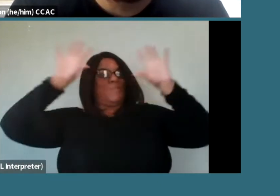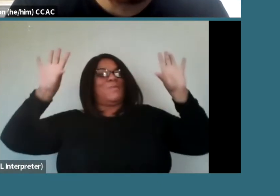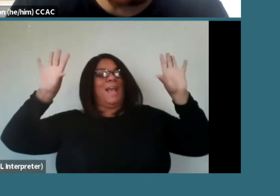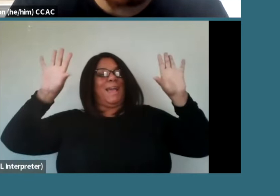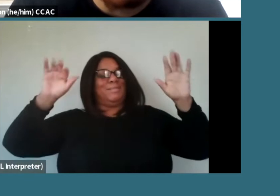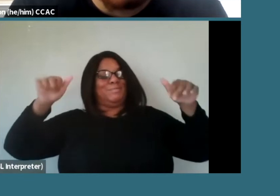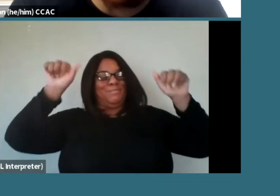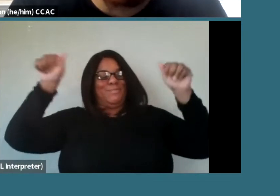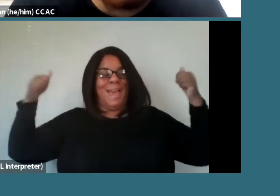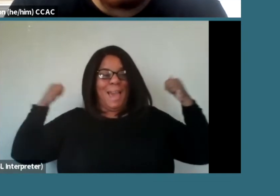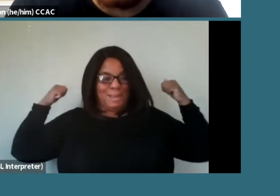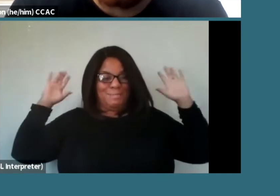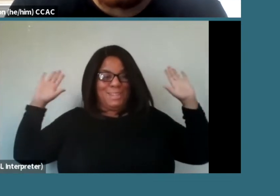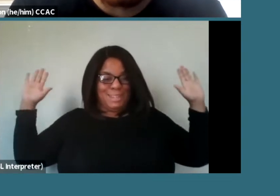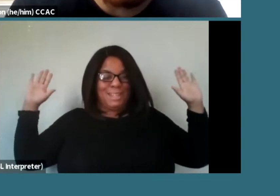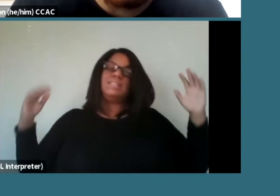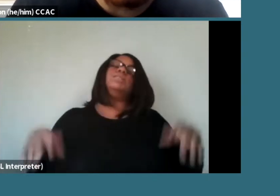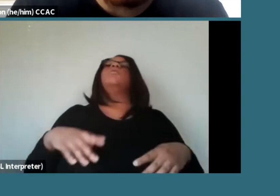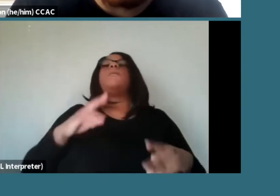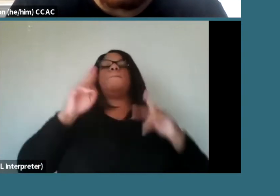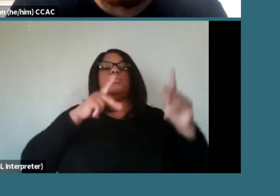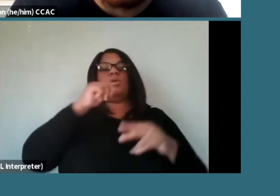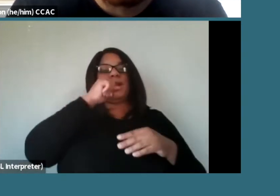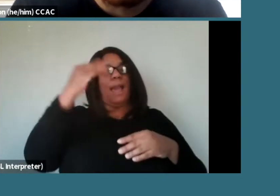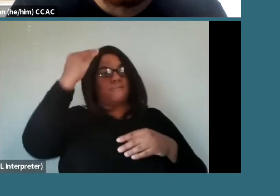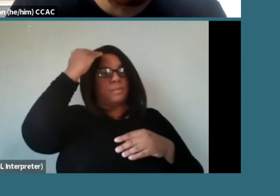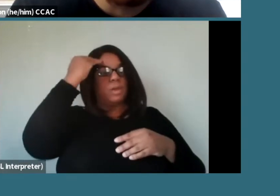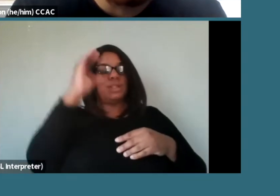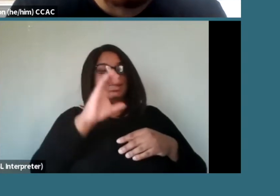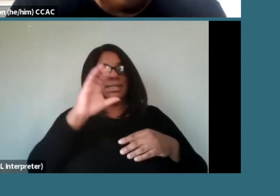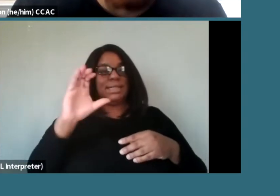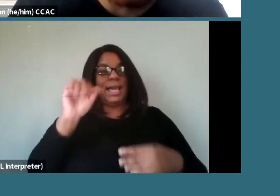For those of you who are not familiar with the CCAC, our mission is to empower